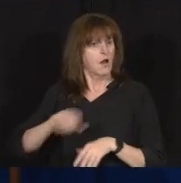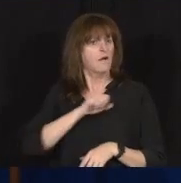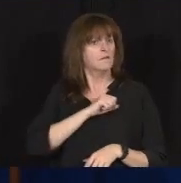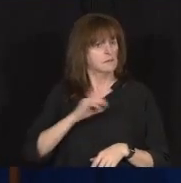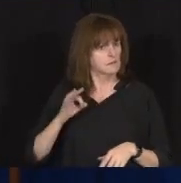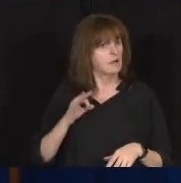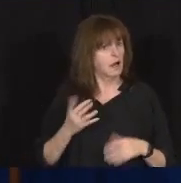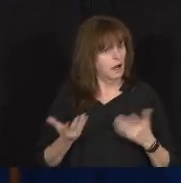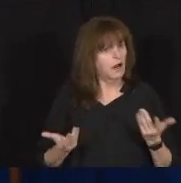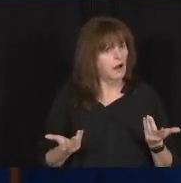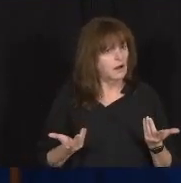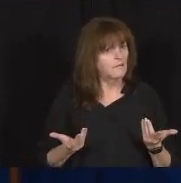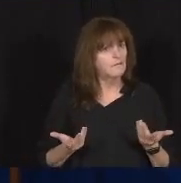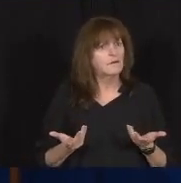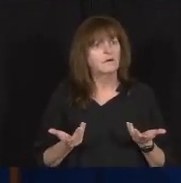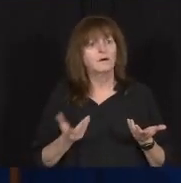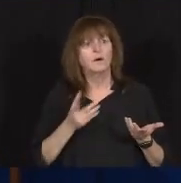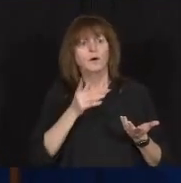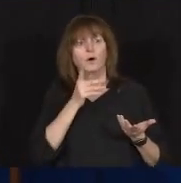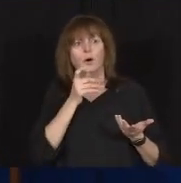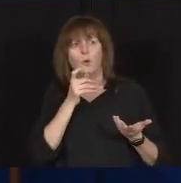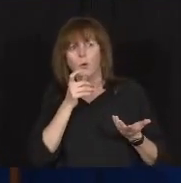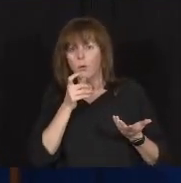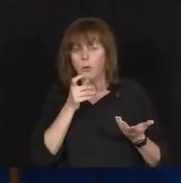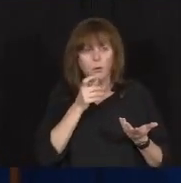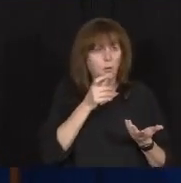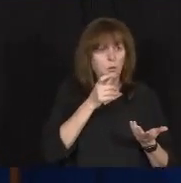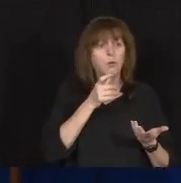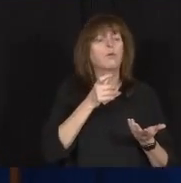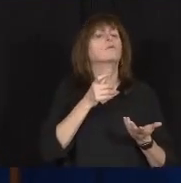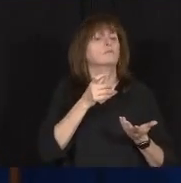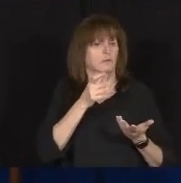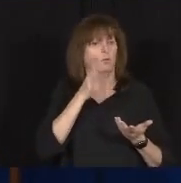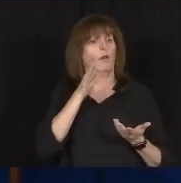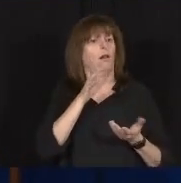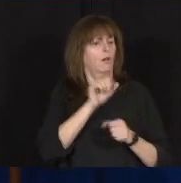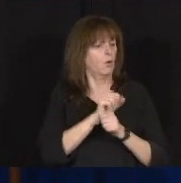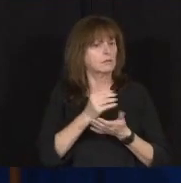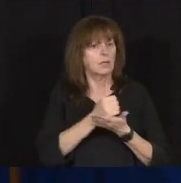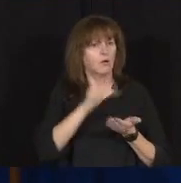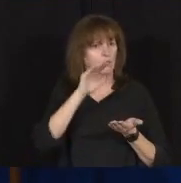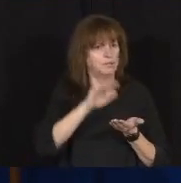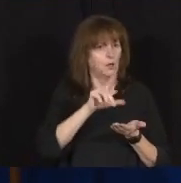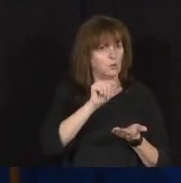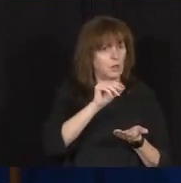That said, are you considering ordering other agencies t o also take